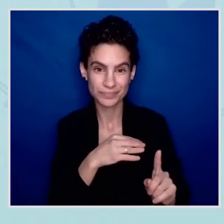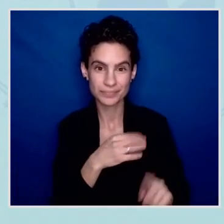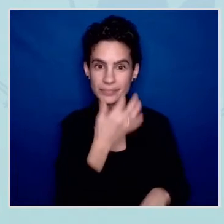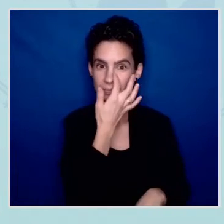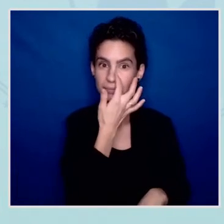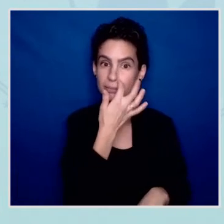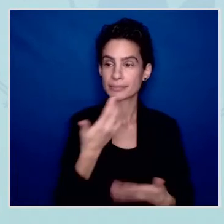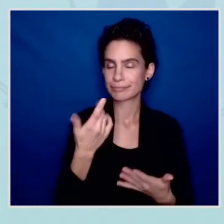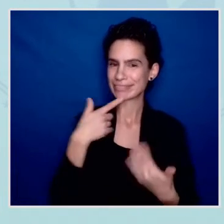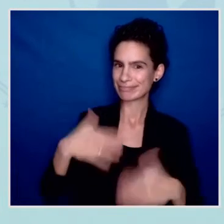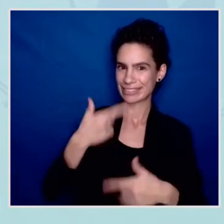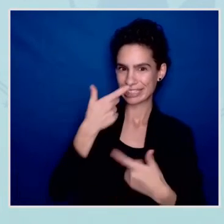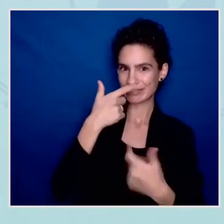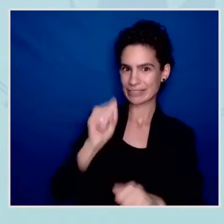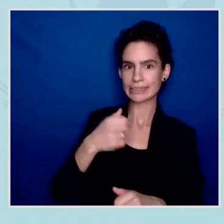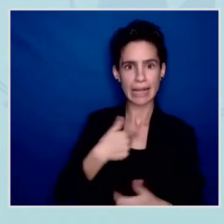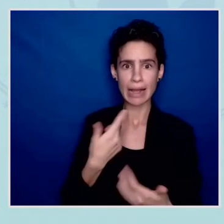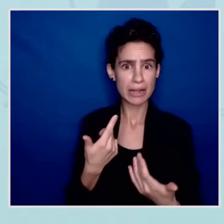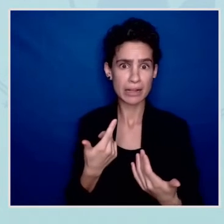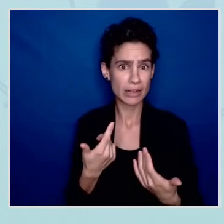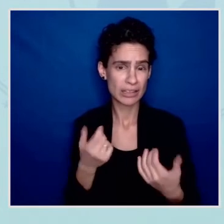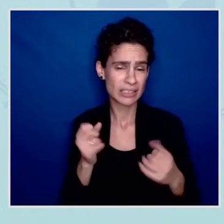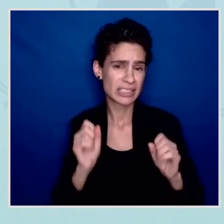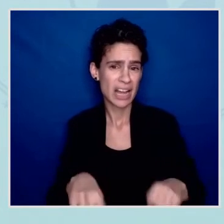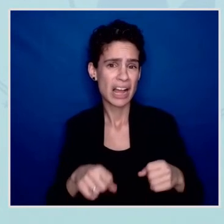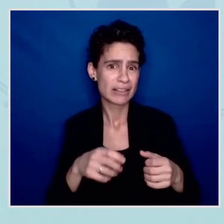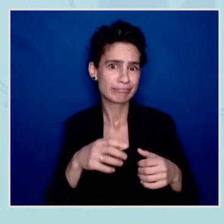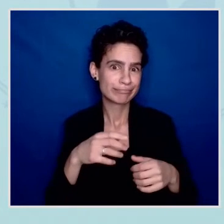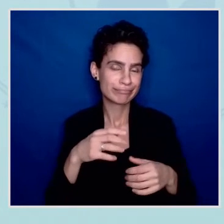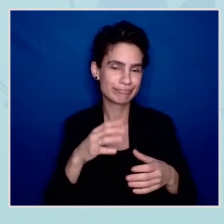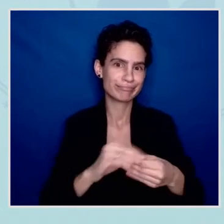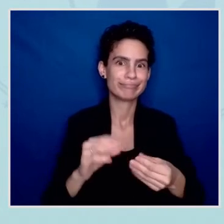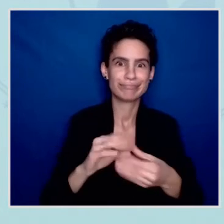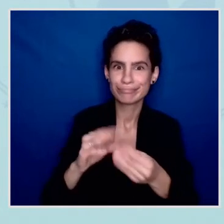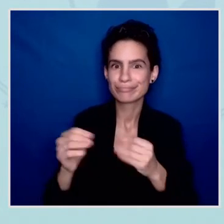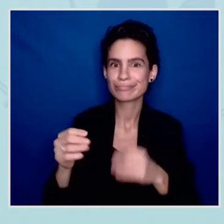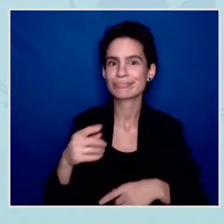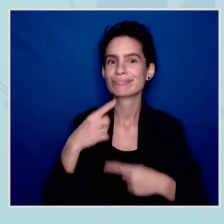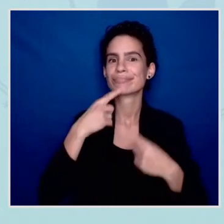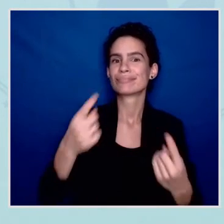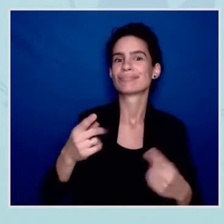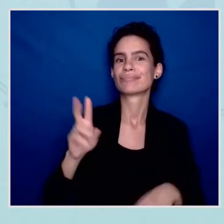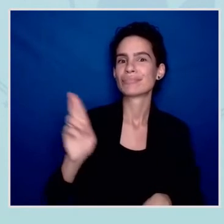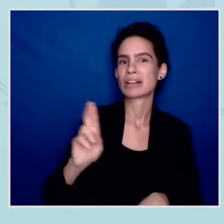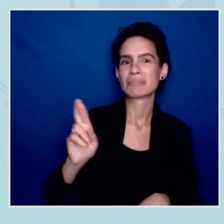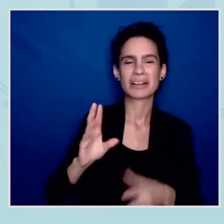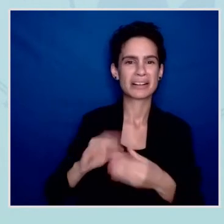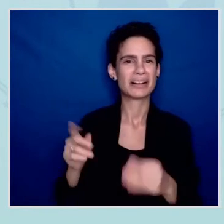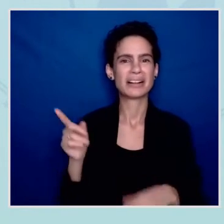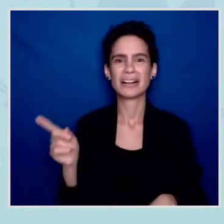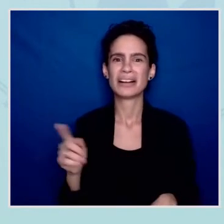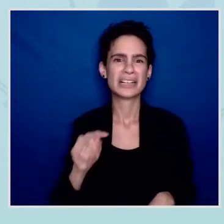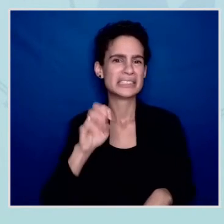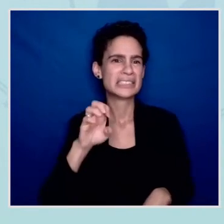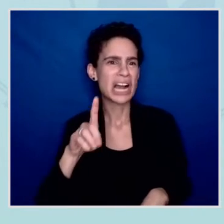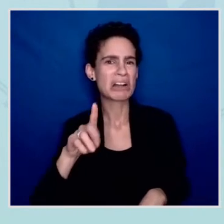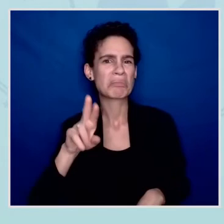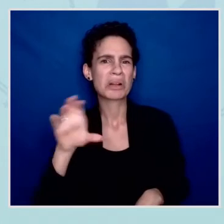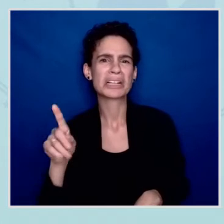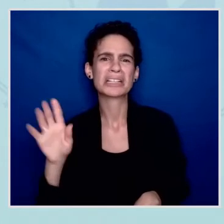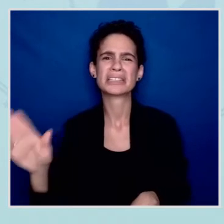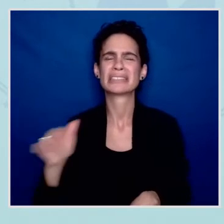THE NUMBER PEOPLE WHO SAY IT.